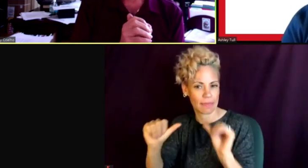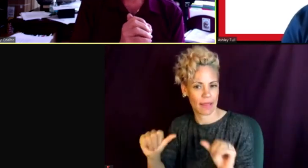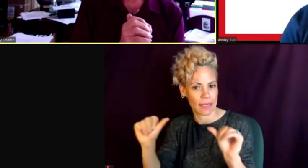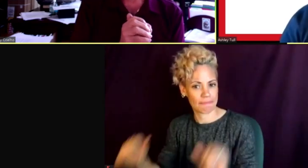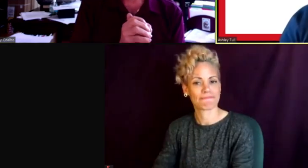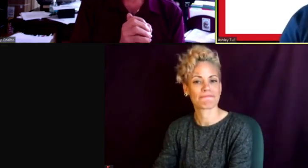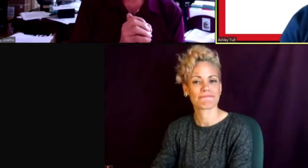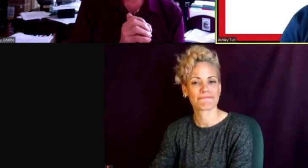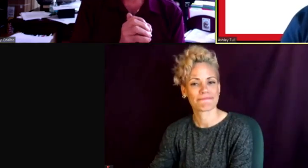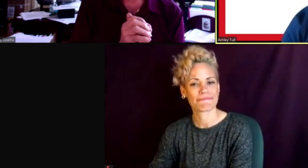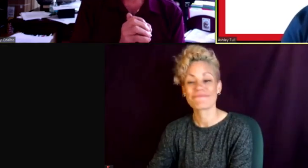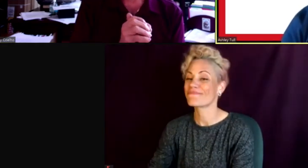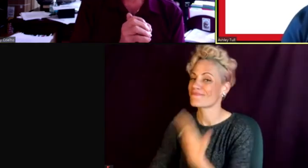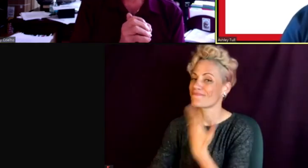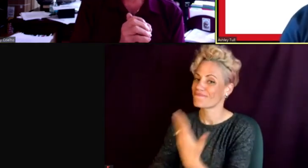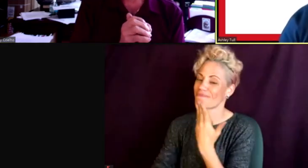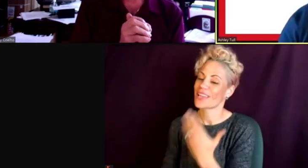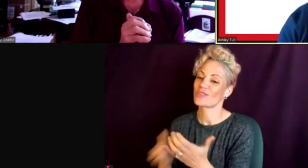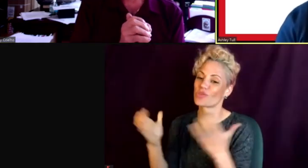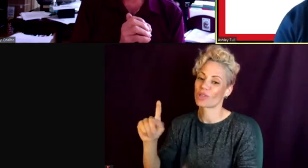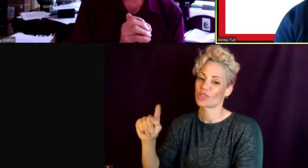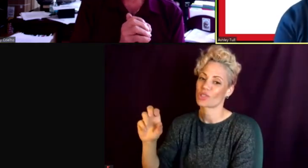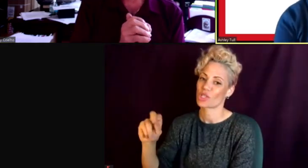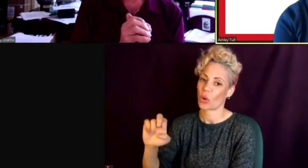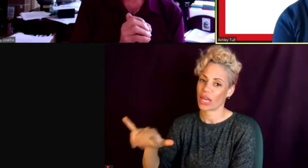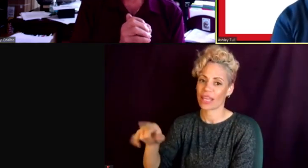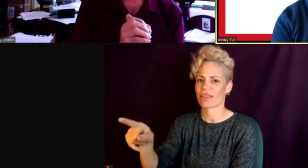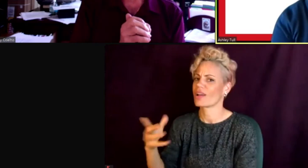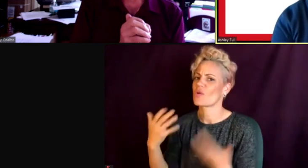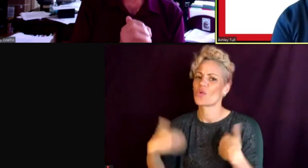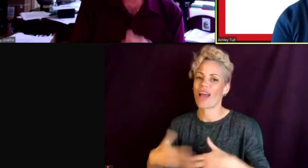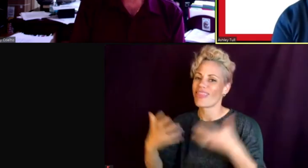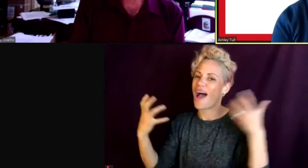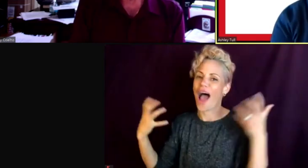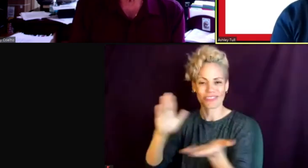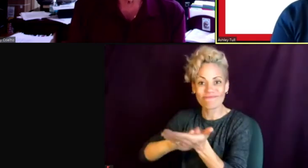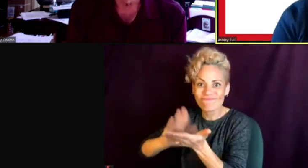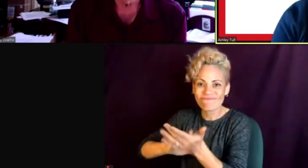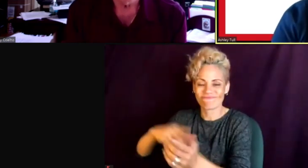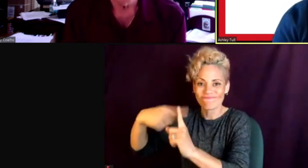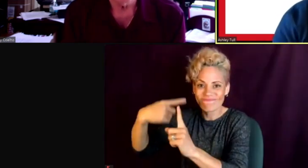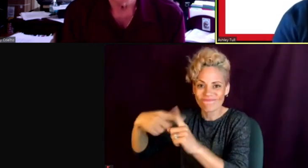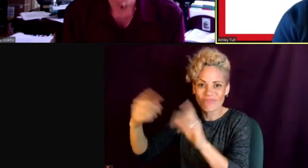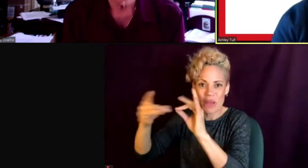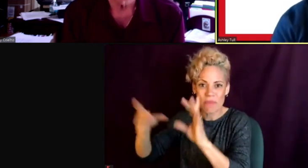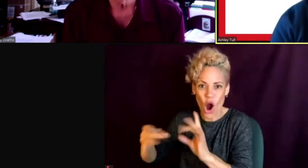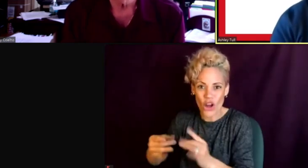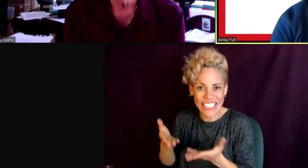Thank you so much, Tony. Lots of encouraging remarks on here. I'm gonna send them to you so you can read them.